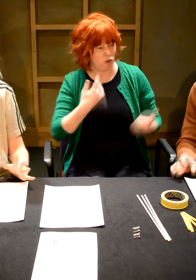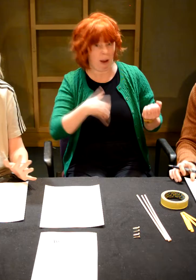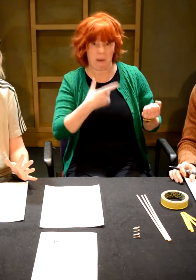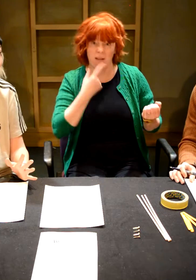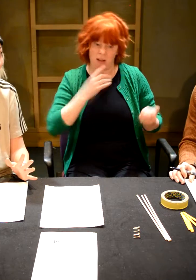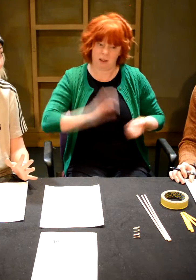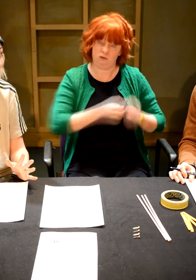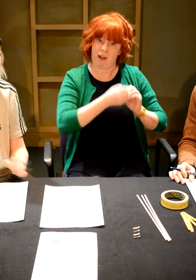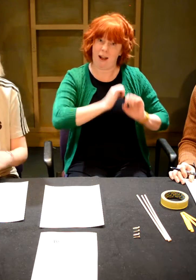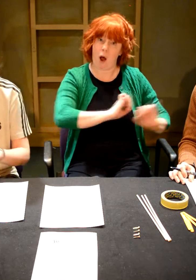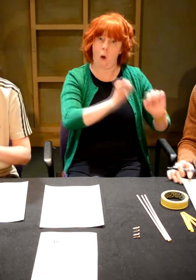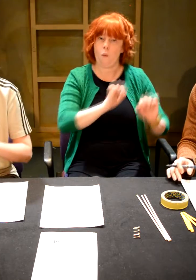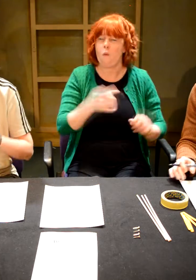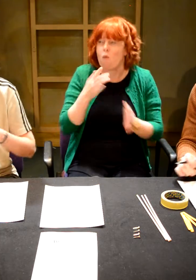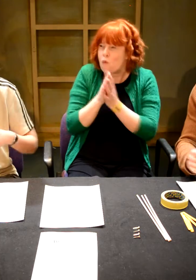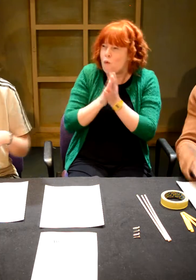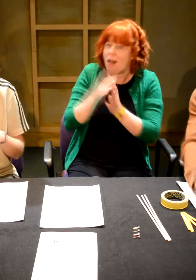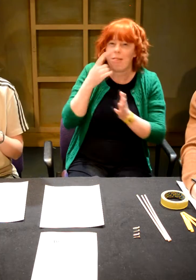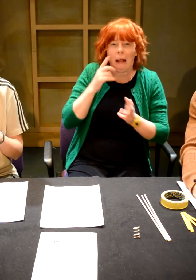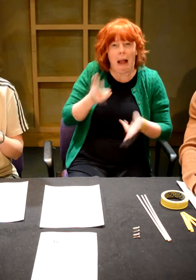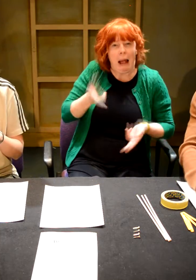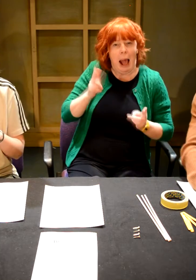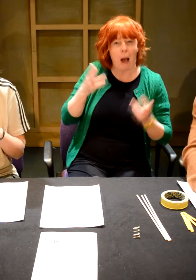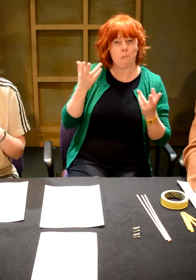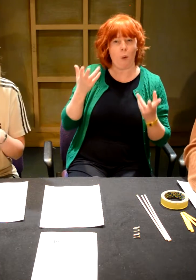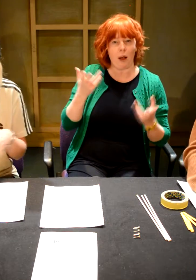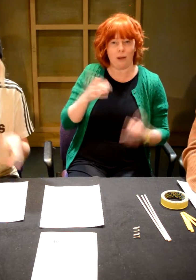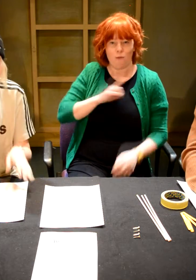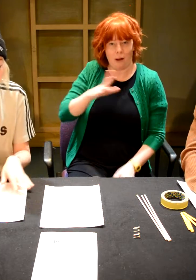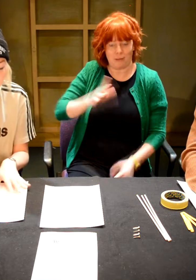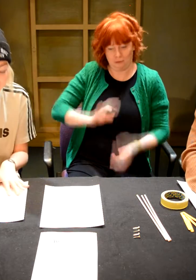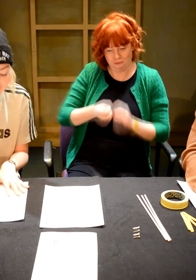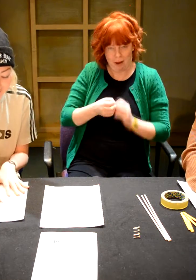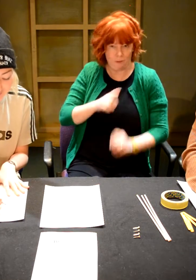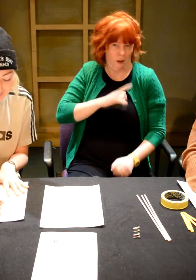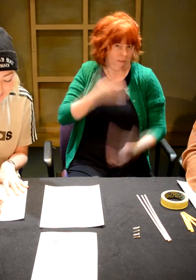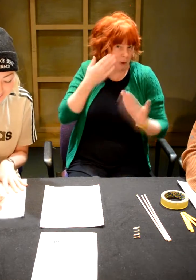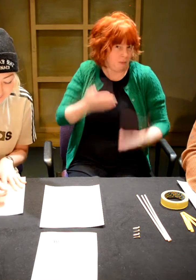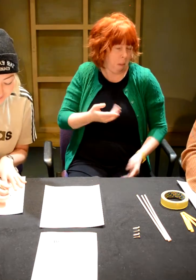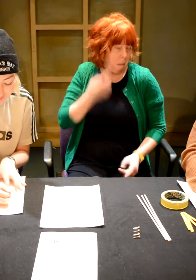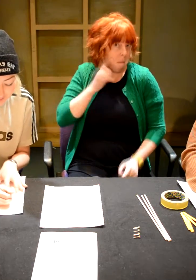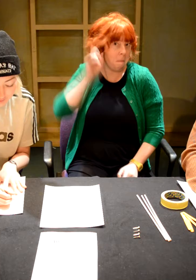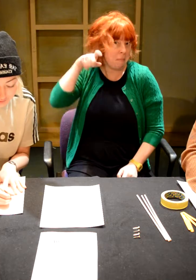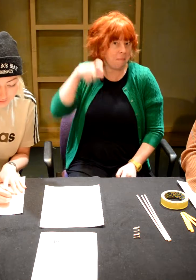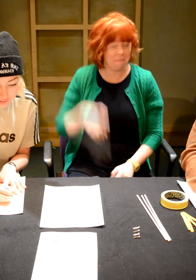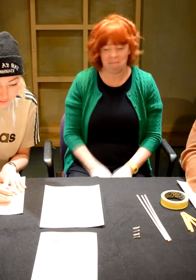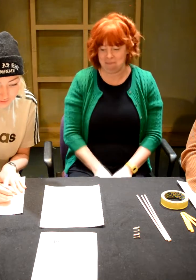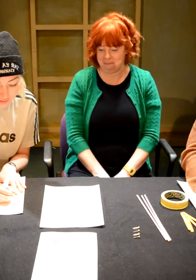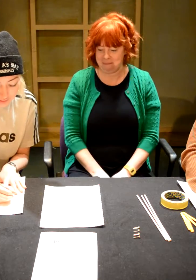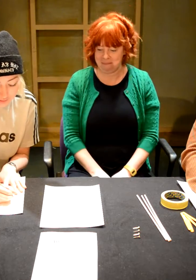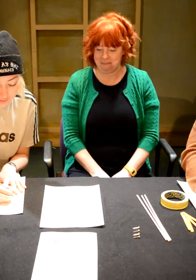[Jamie] I think I might make a cowboy. I don't know why, I just fancied it.